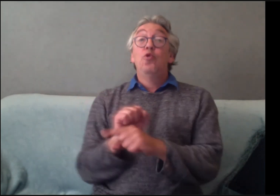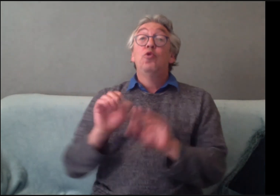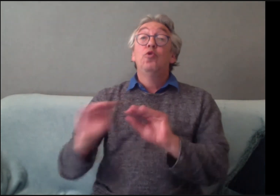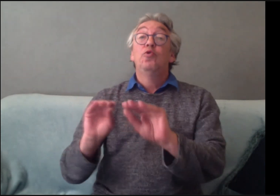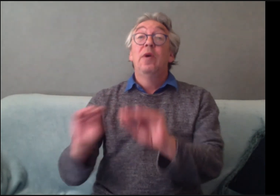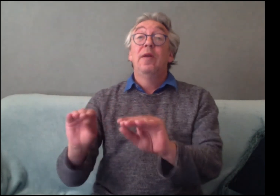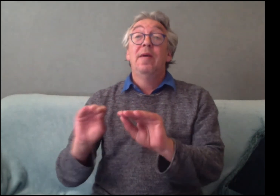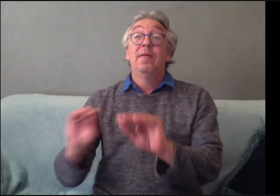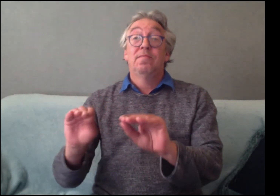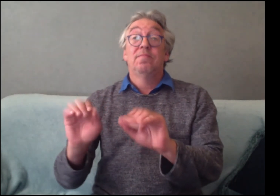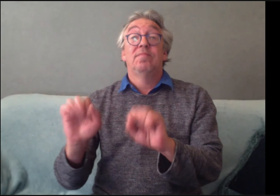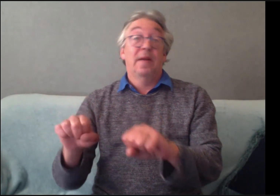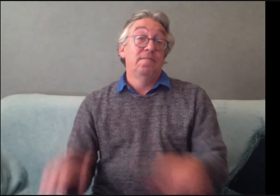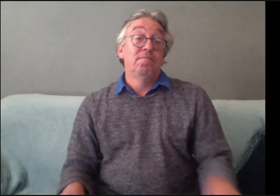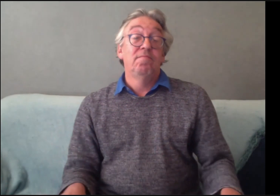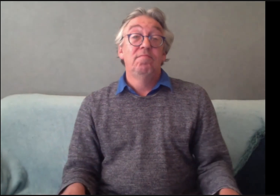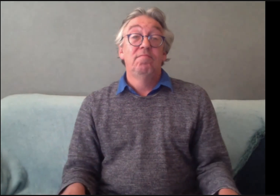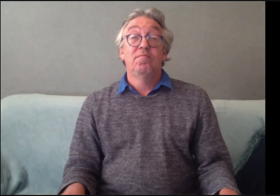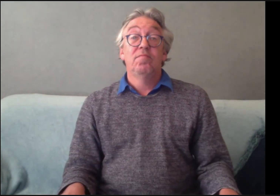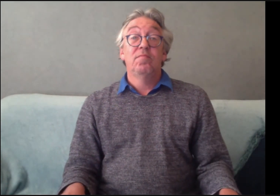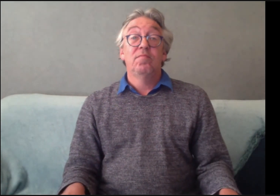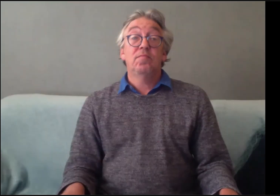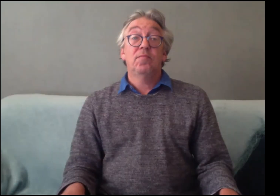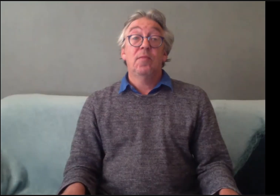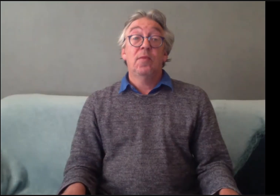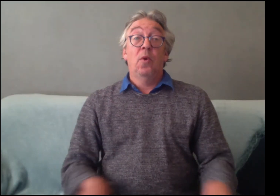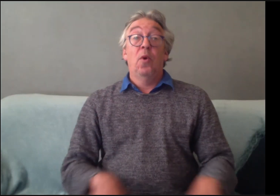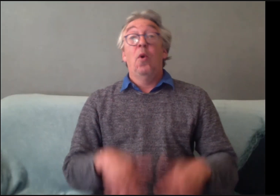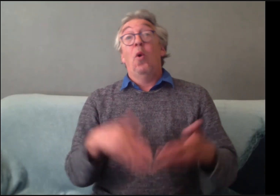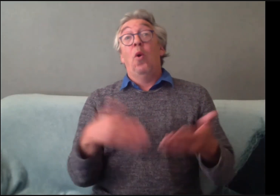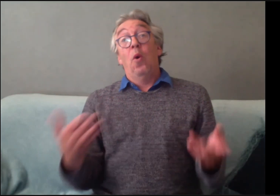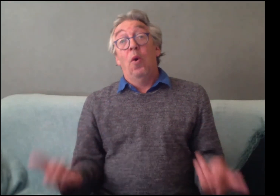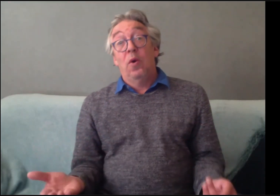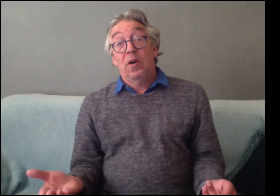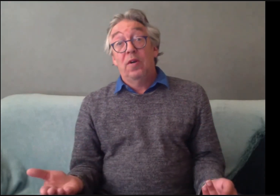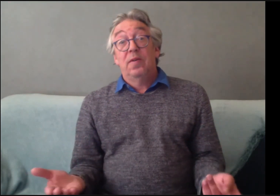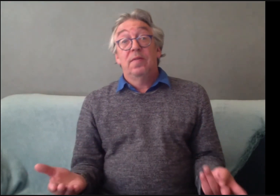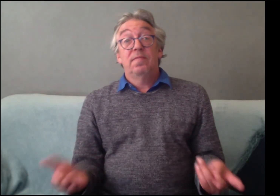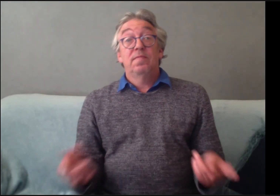There is also scope for organizations at local level